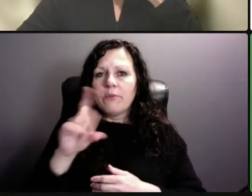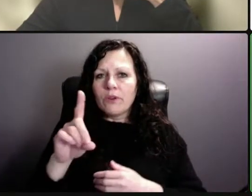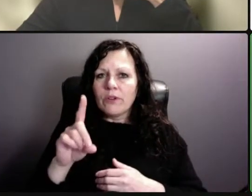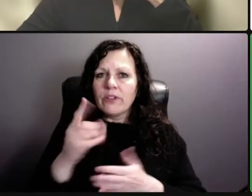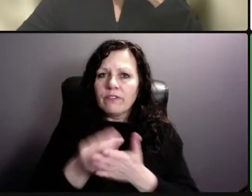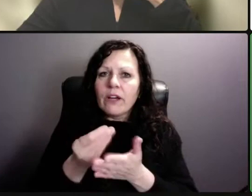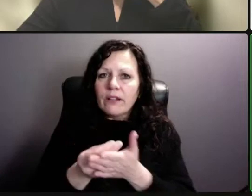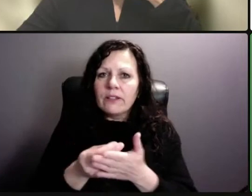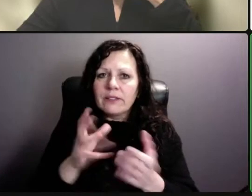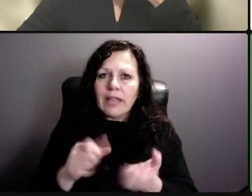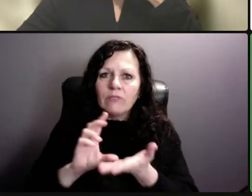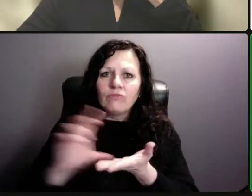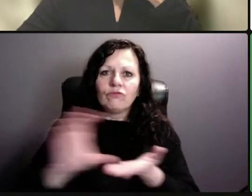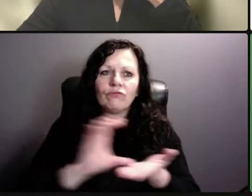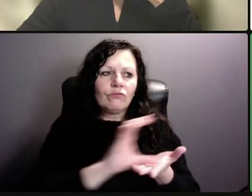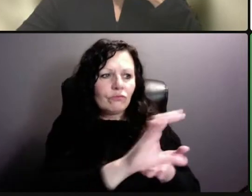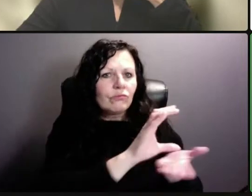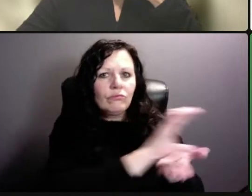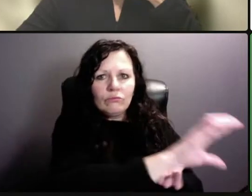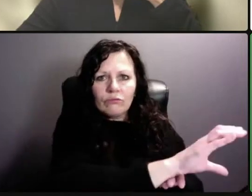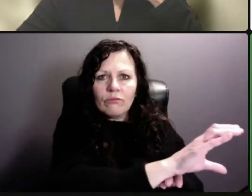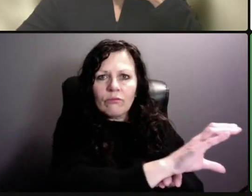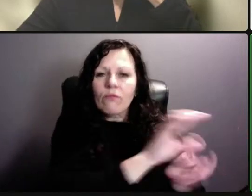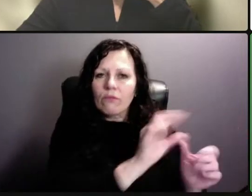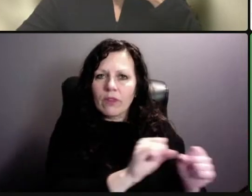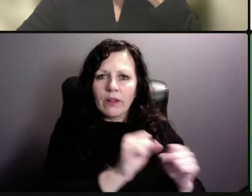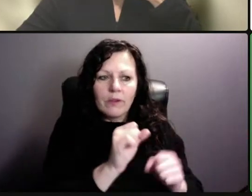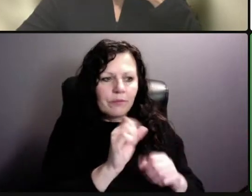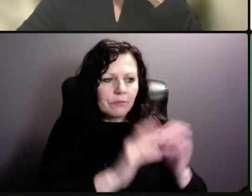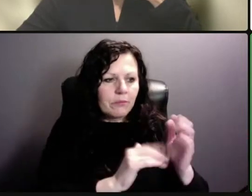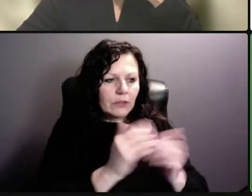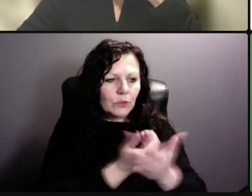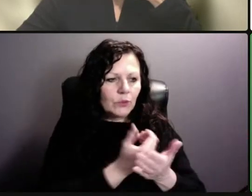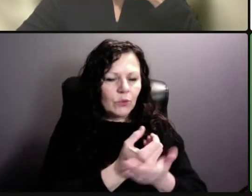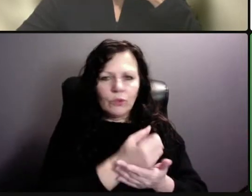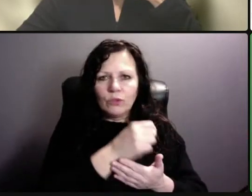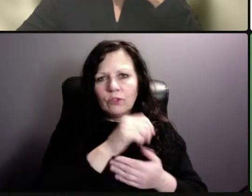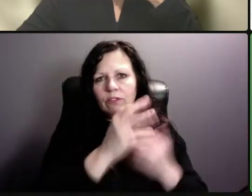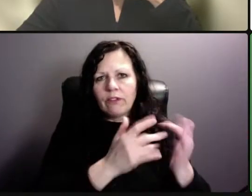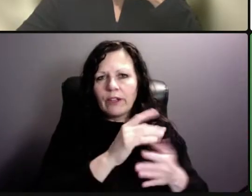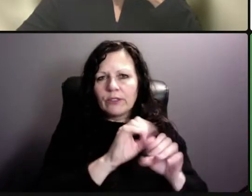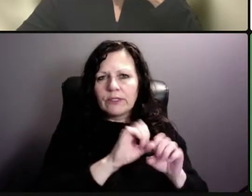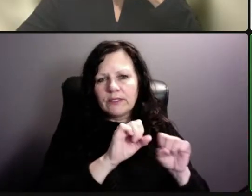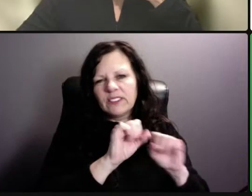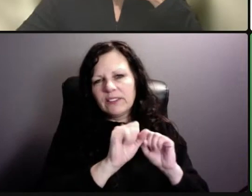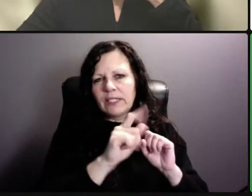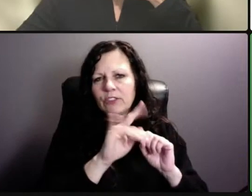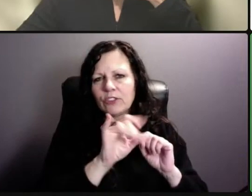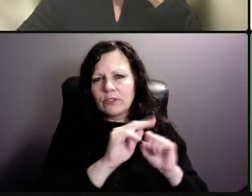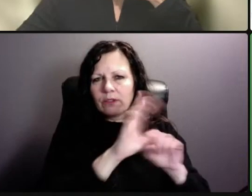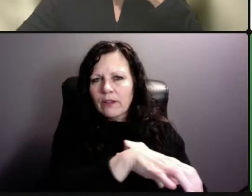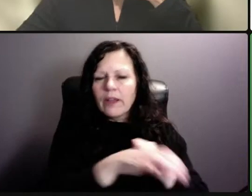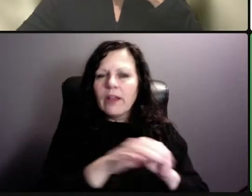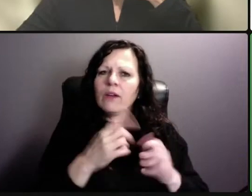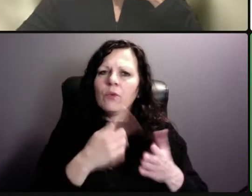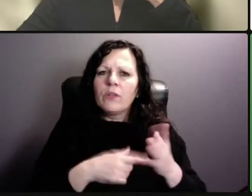NEW FIRE FACILITY LIKE WE'VE